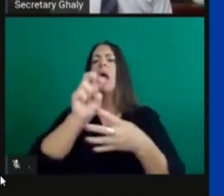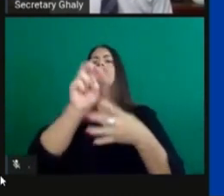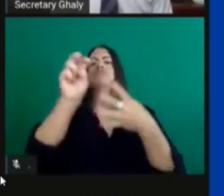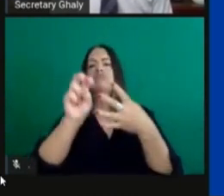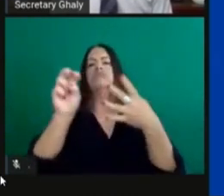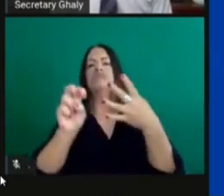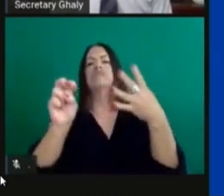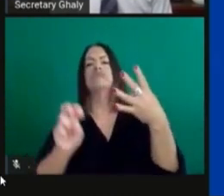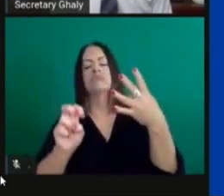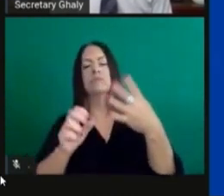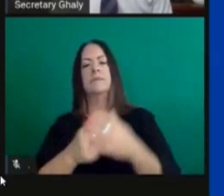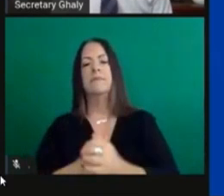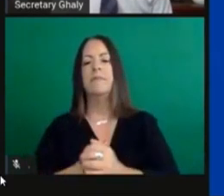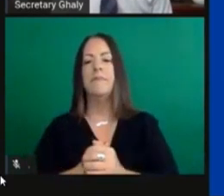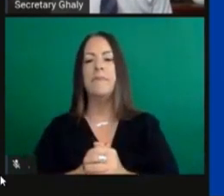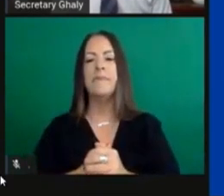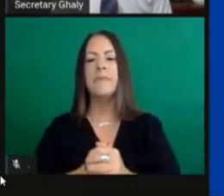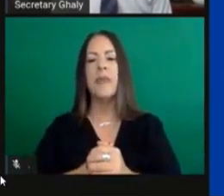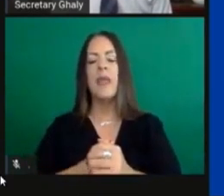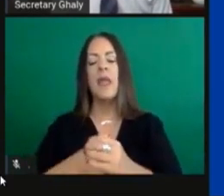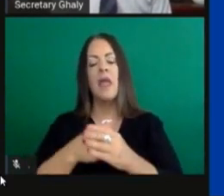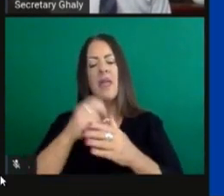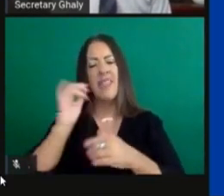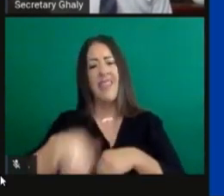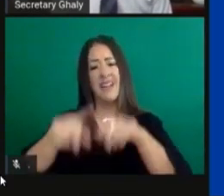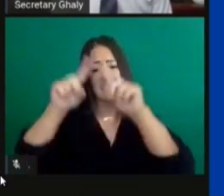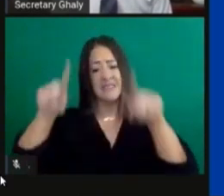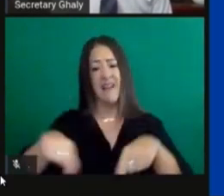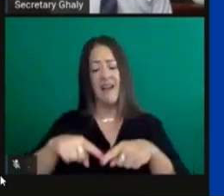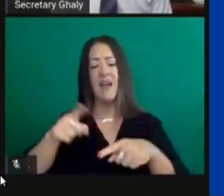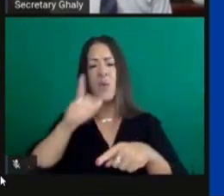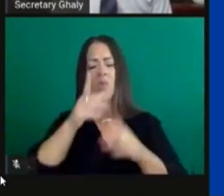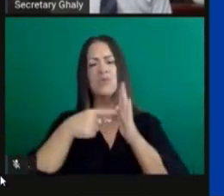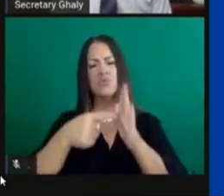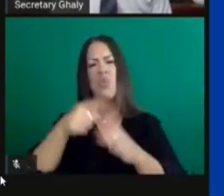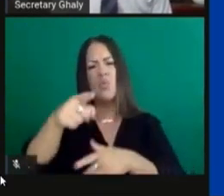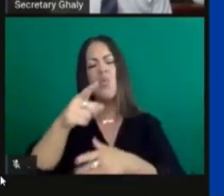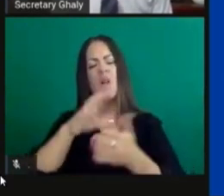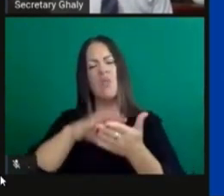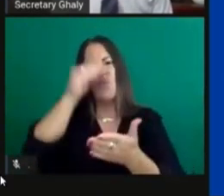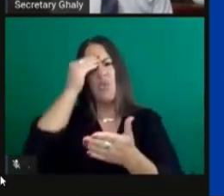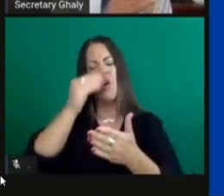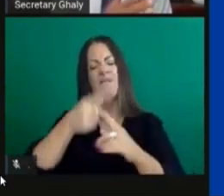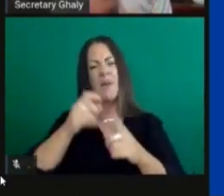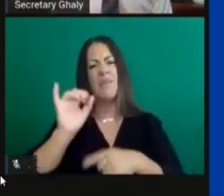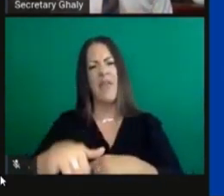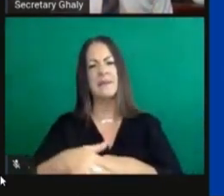ORANGE TIER. I WANTED TO GET TO WHERE WE ARE TODAY. AND WHERE A COUPLE OF THESE COUNTIES LAND, REMIND YOU OF